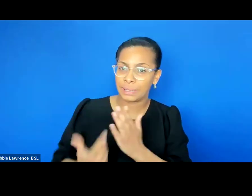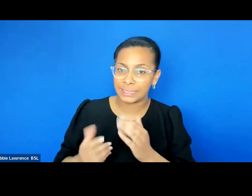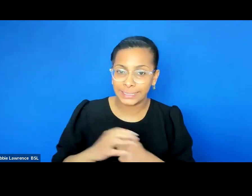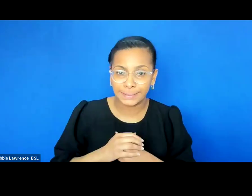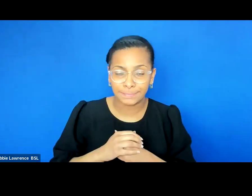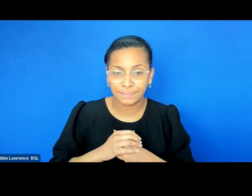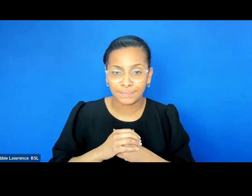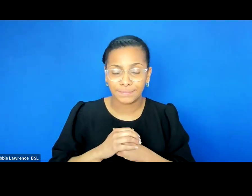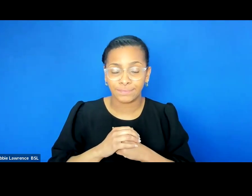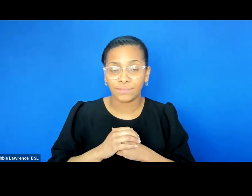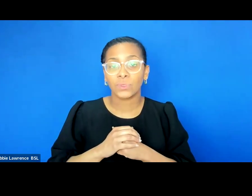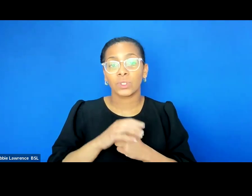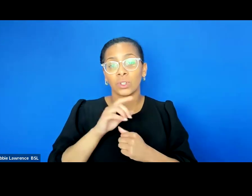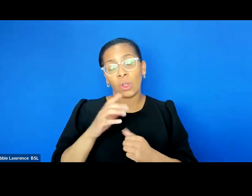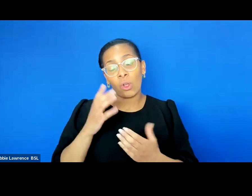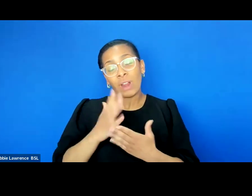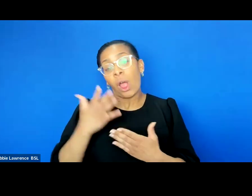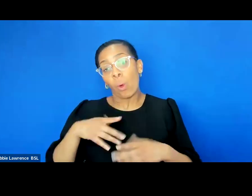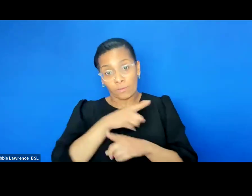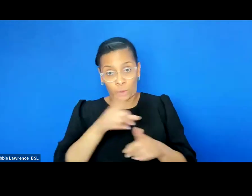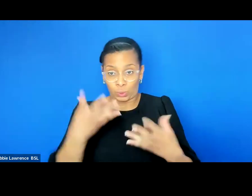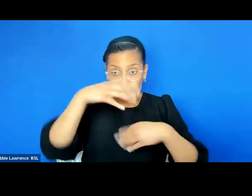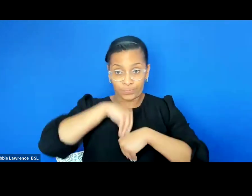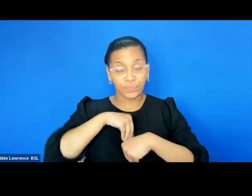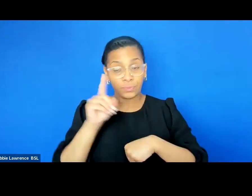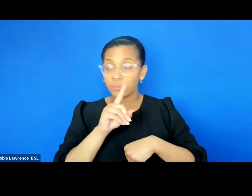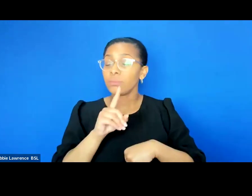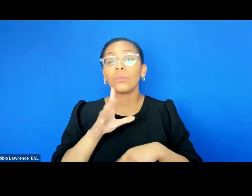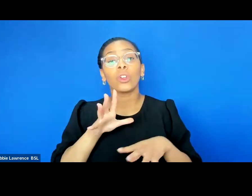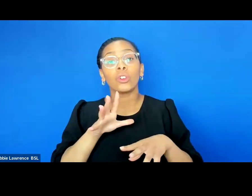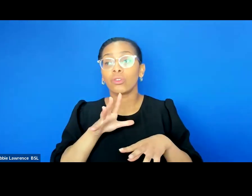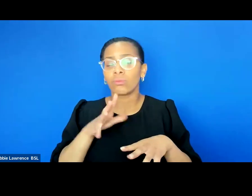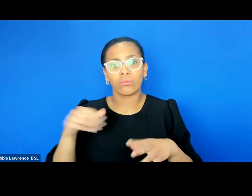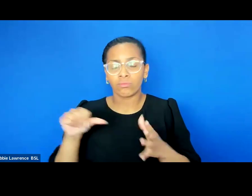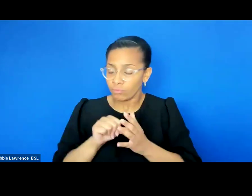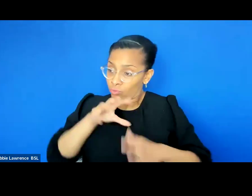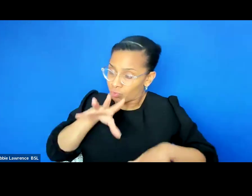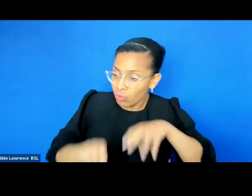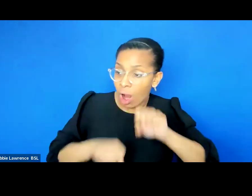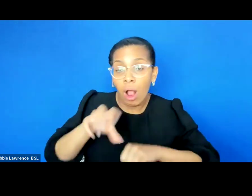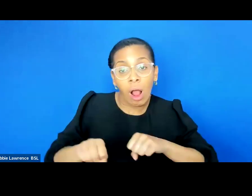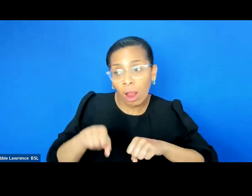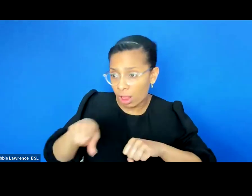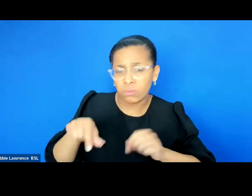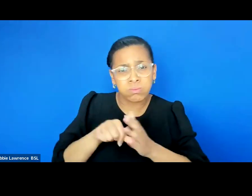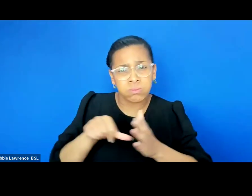One, struggle can be good. It can help build our tenacity and our perseverance.